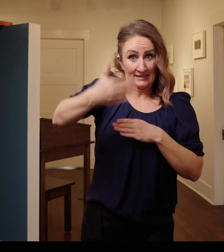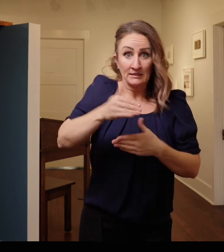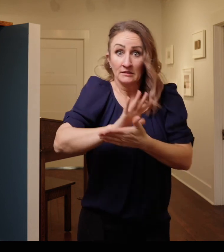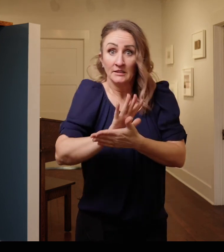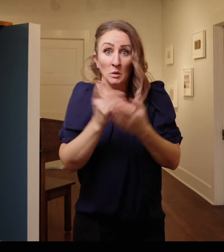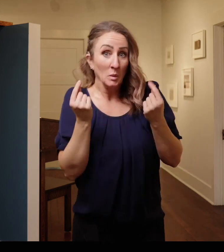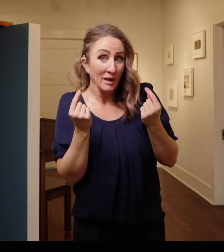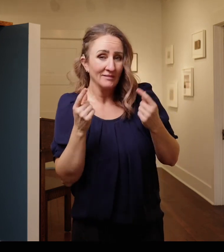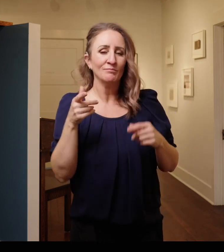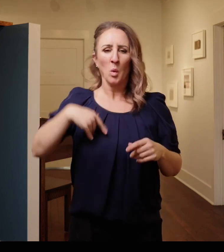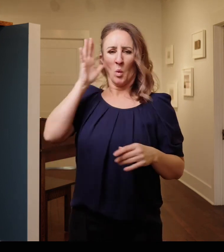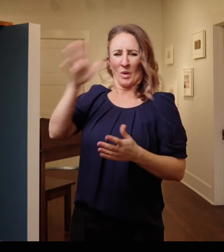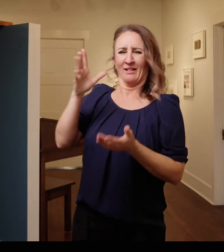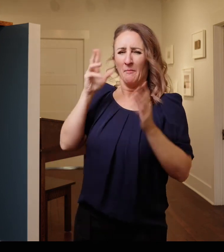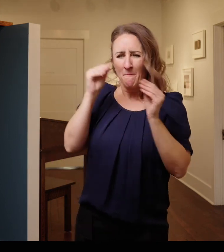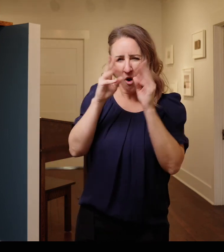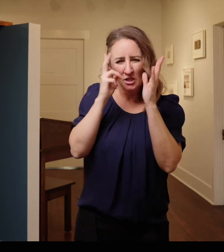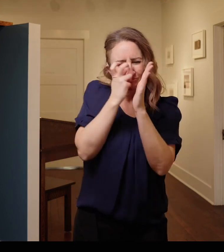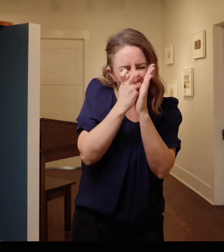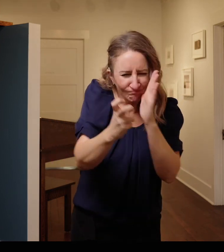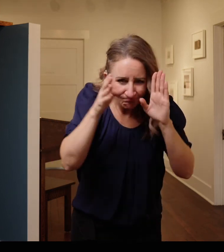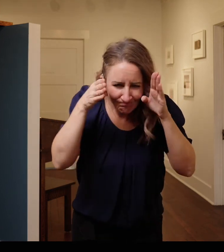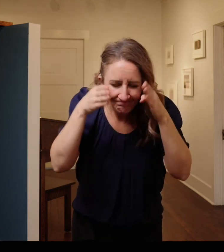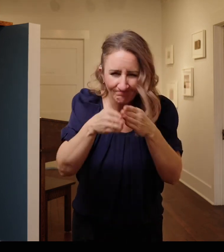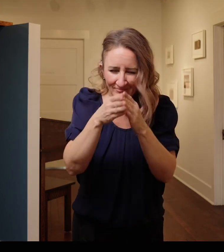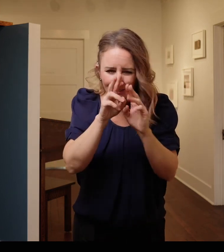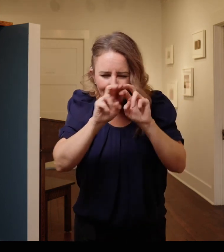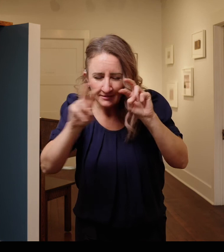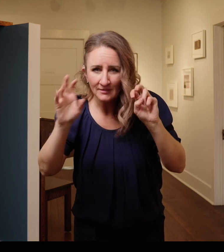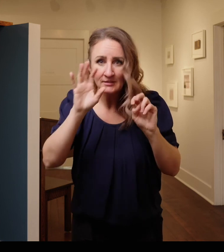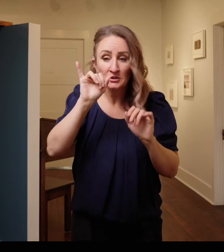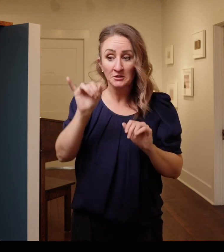In the next video, we'll take a closer look at some of James Castle's artwork